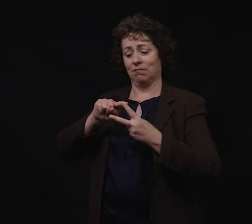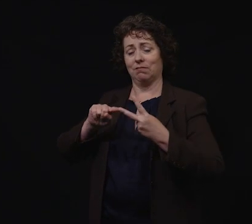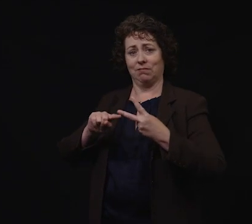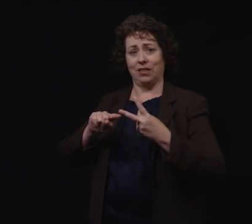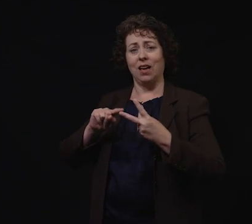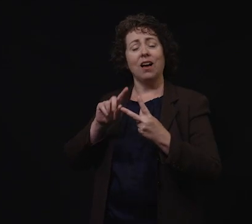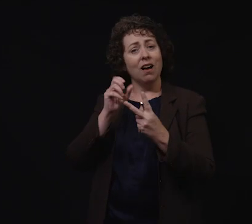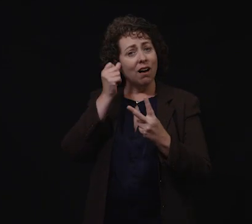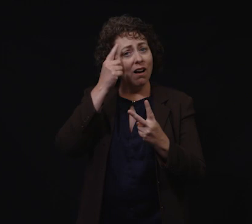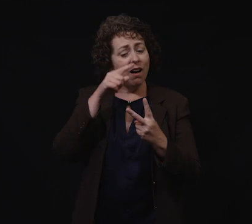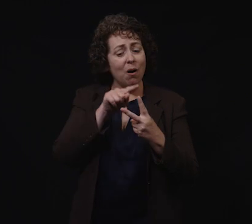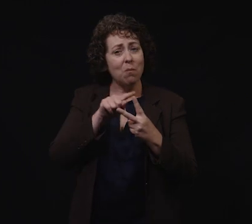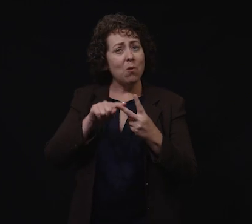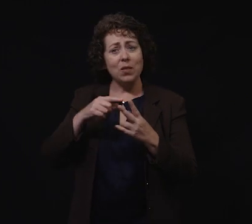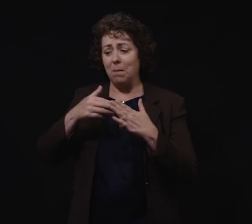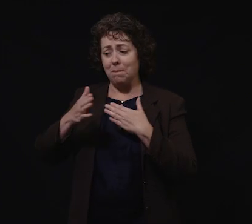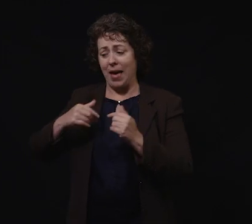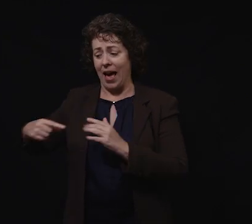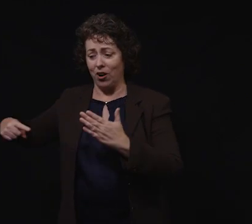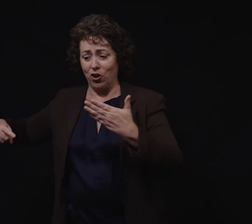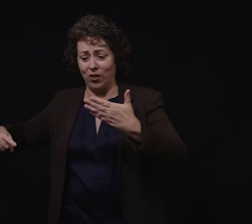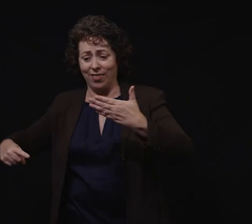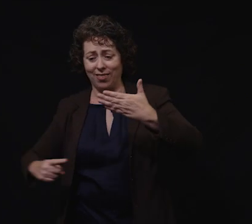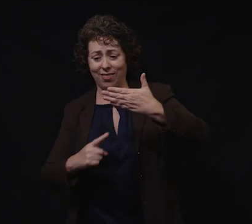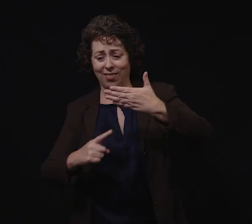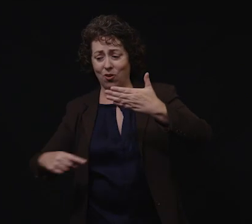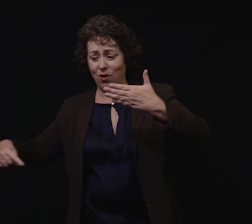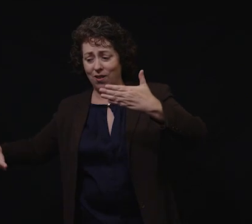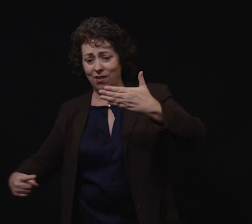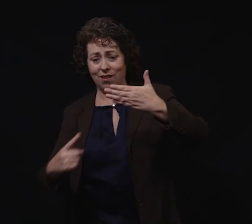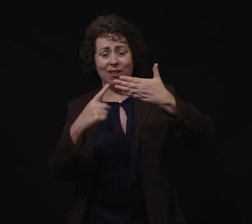We are going to face a set of circumstances that we need to deal with